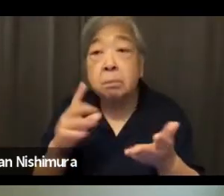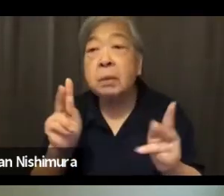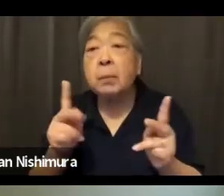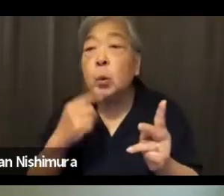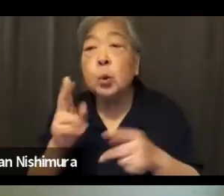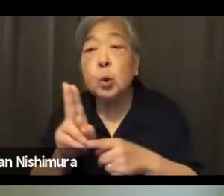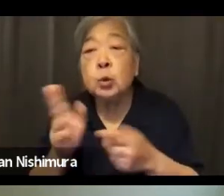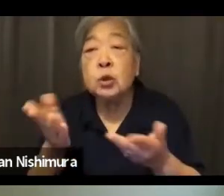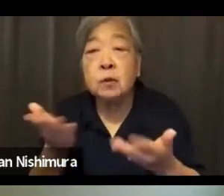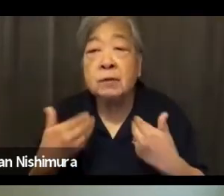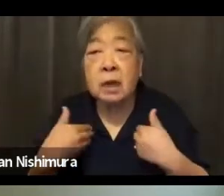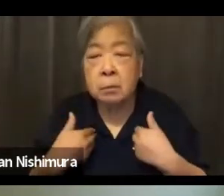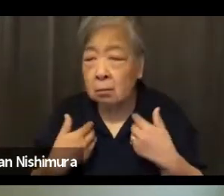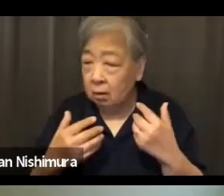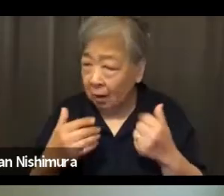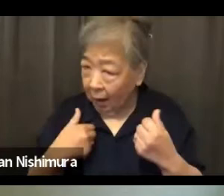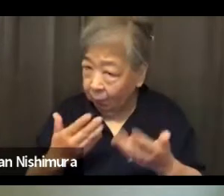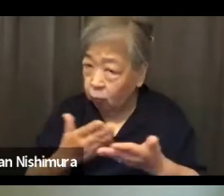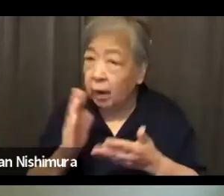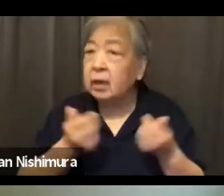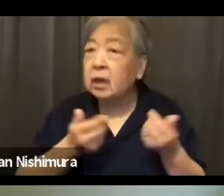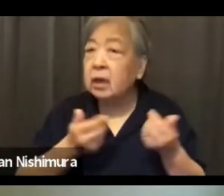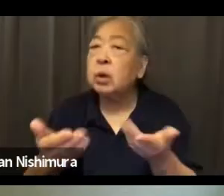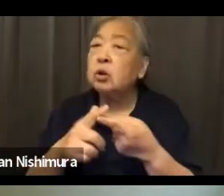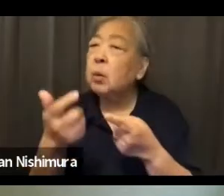take them any public place.